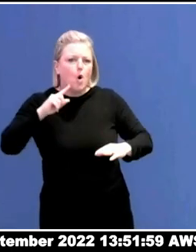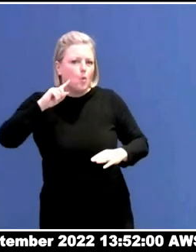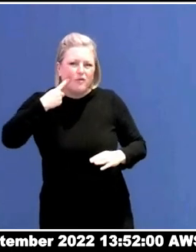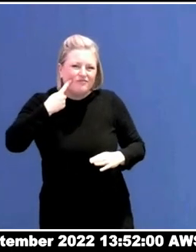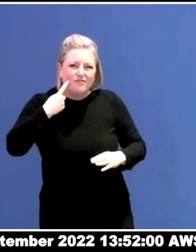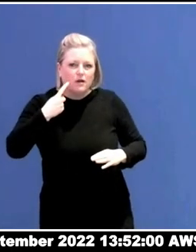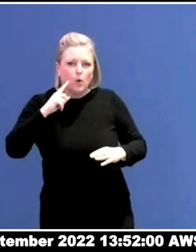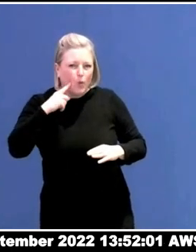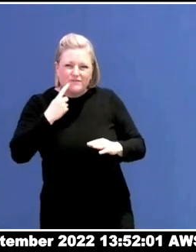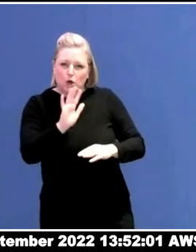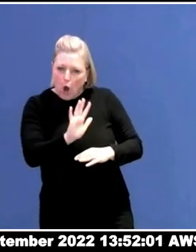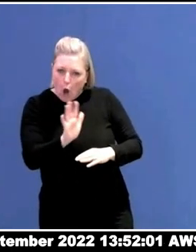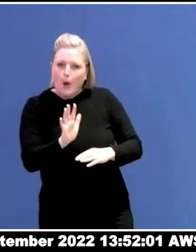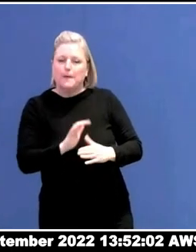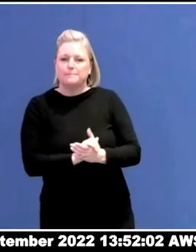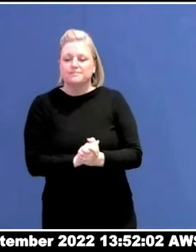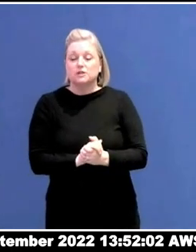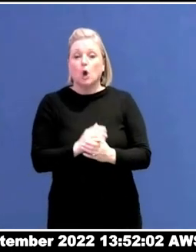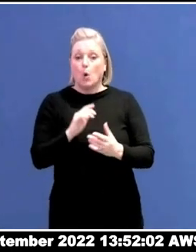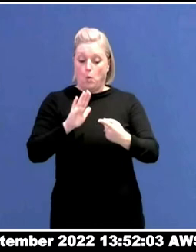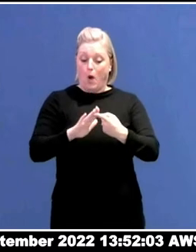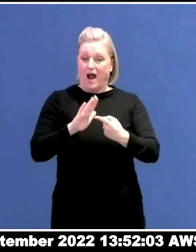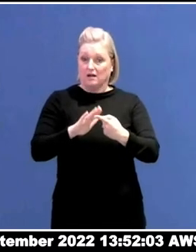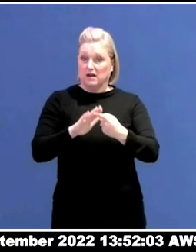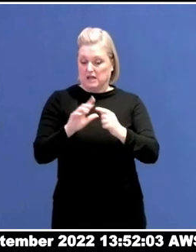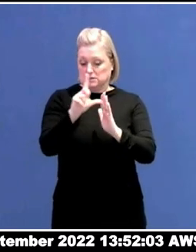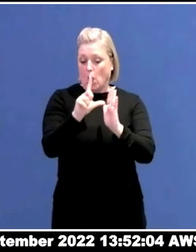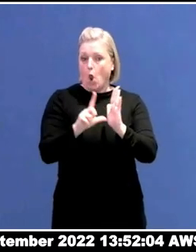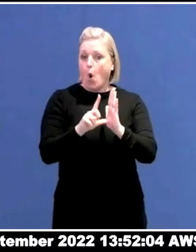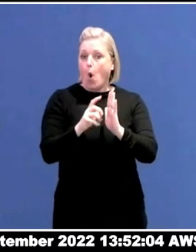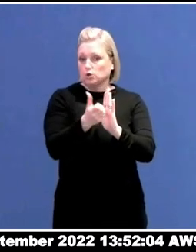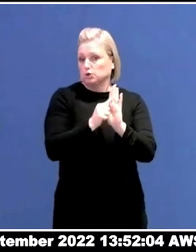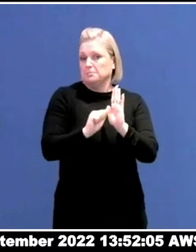The solution would be (1) to ban it in legislation, including isolation, you know,